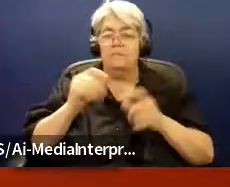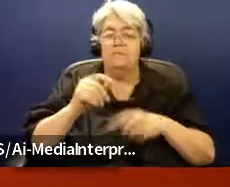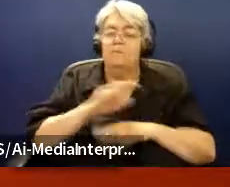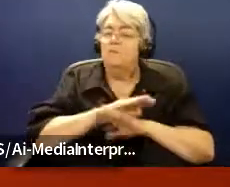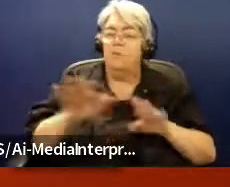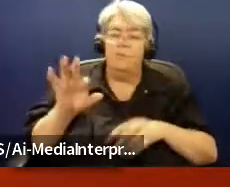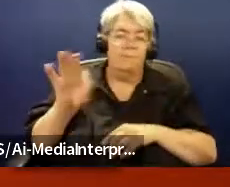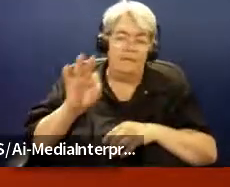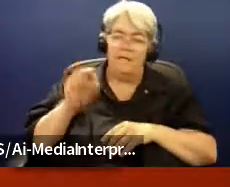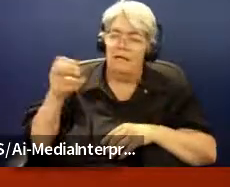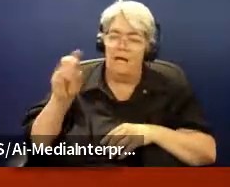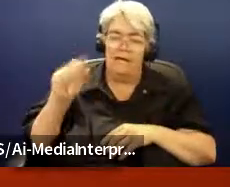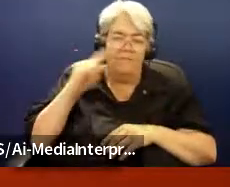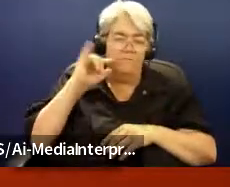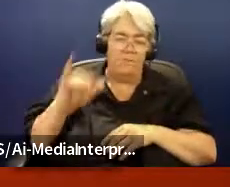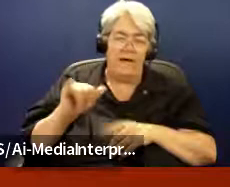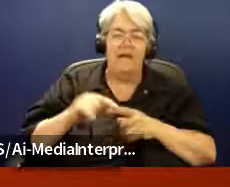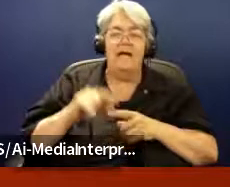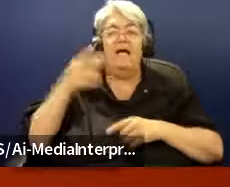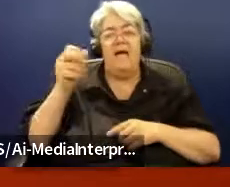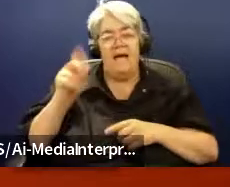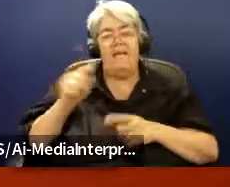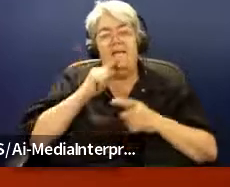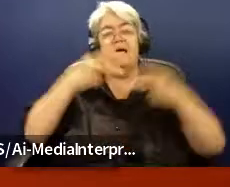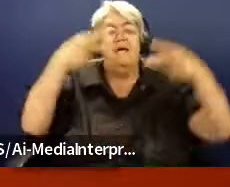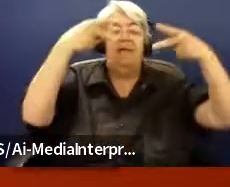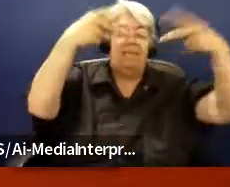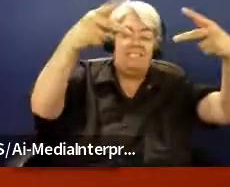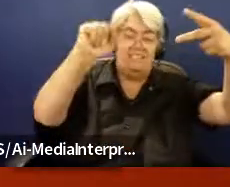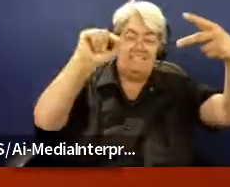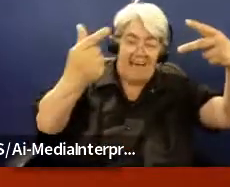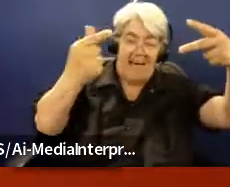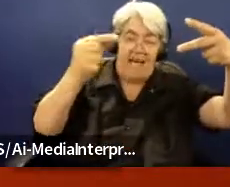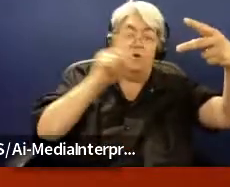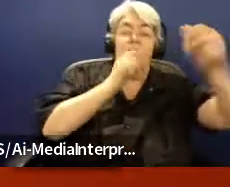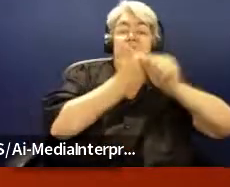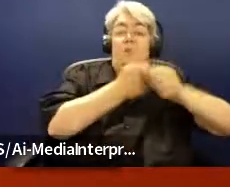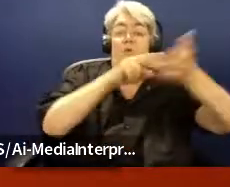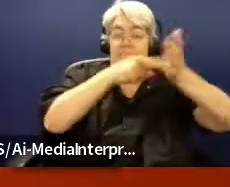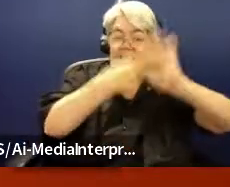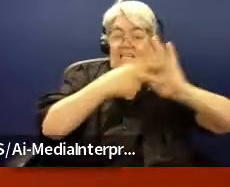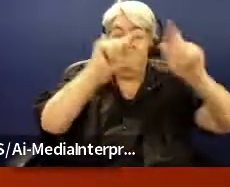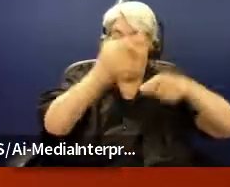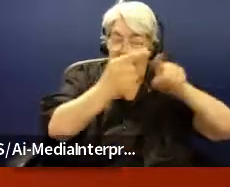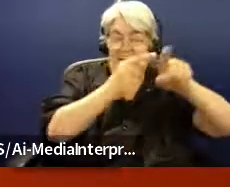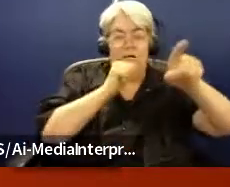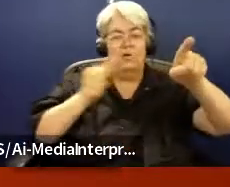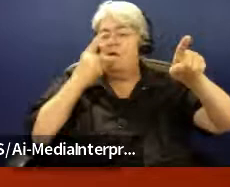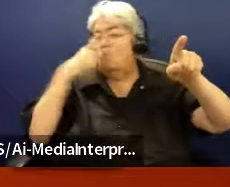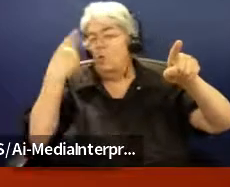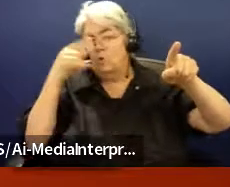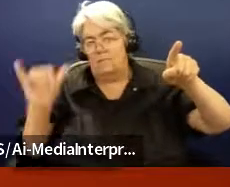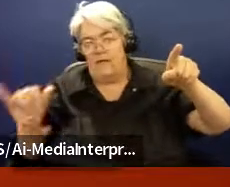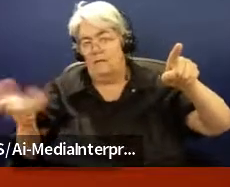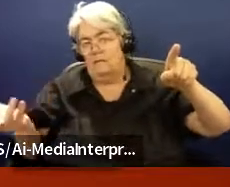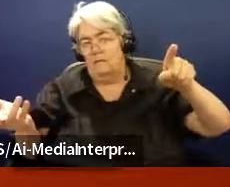headings are not picked based on the size of the text, they are picked